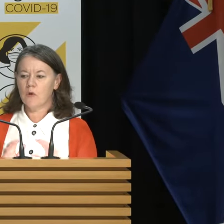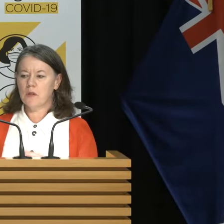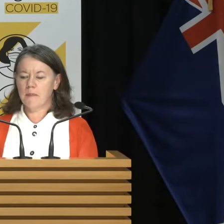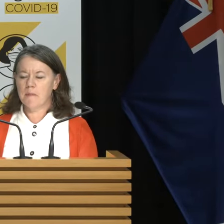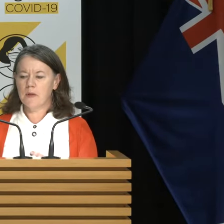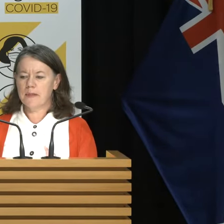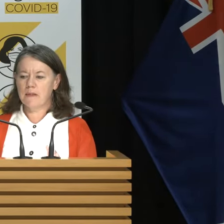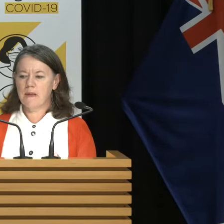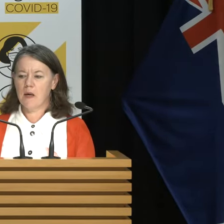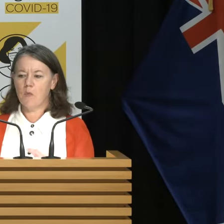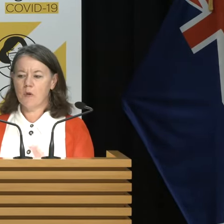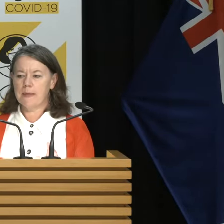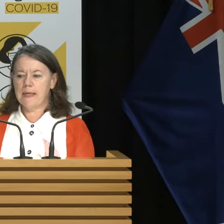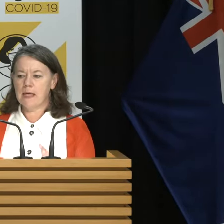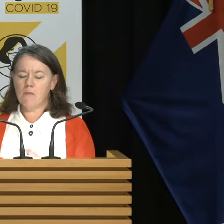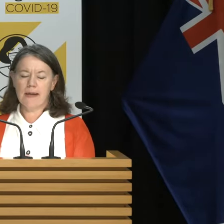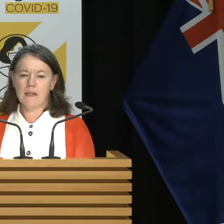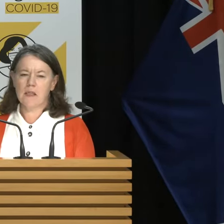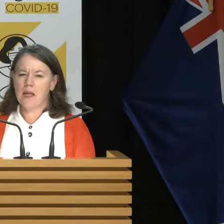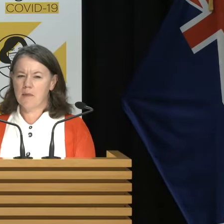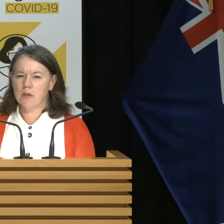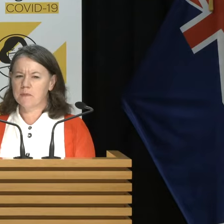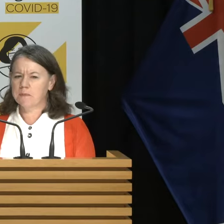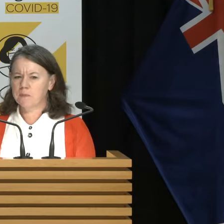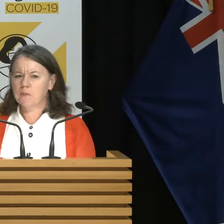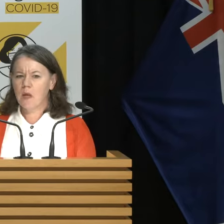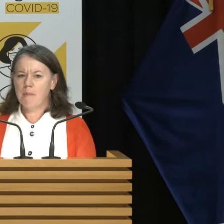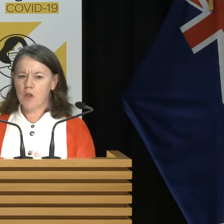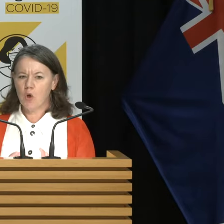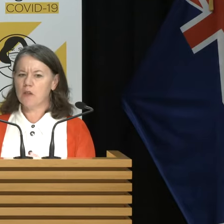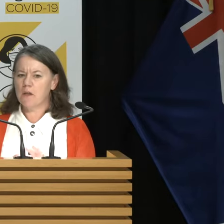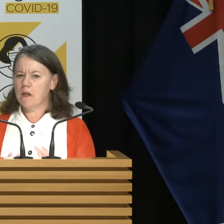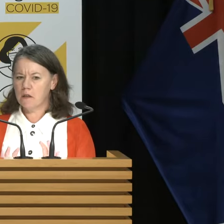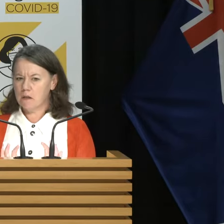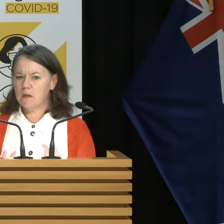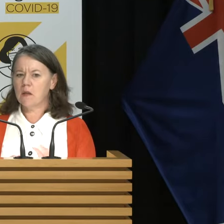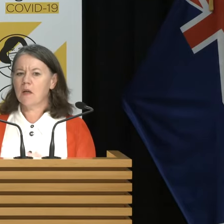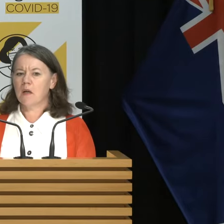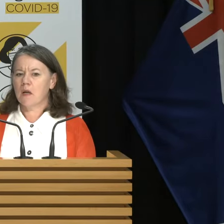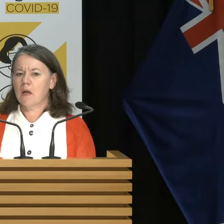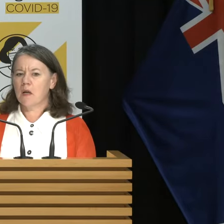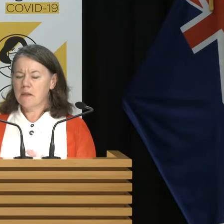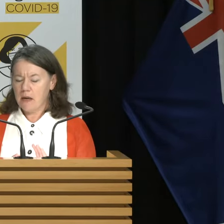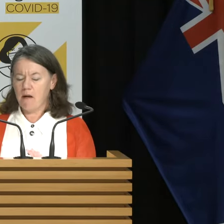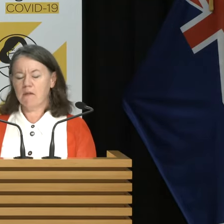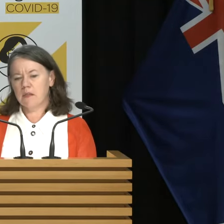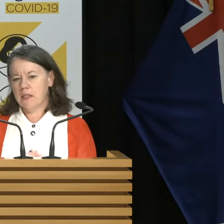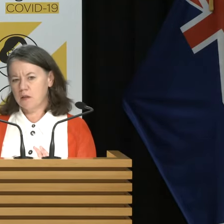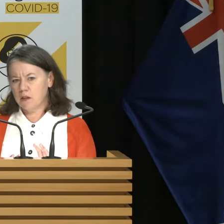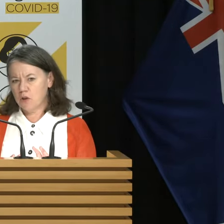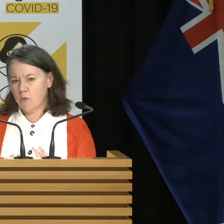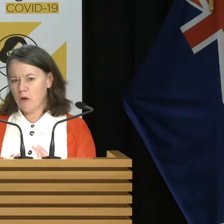from Jo I don't have the details of the five but from the overall